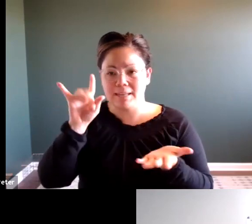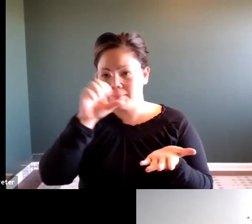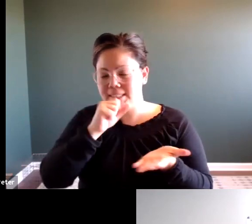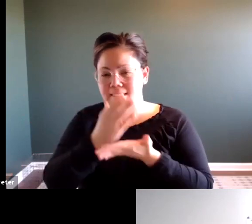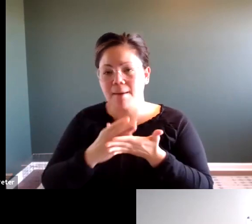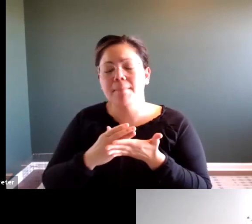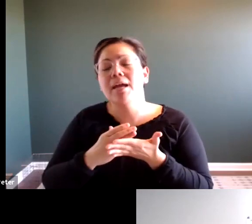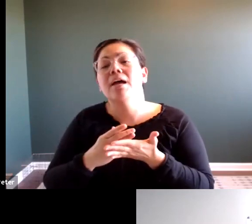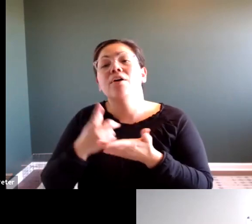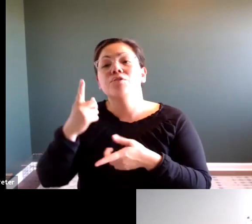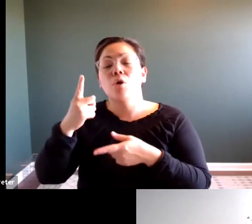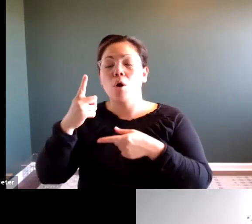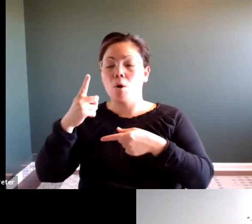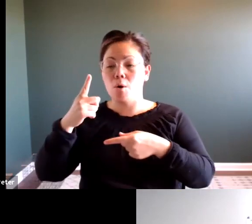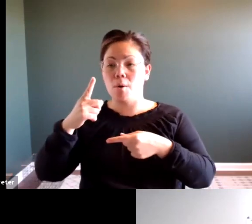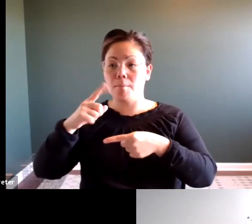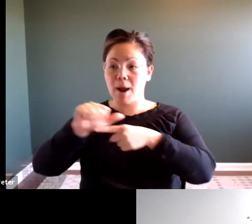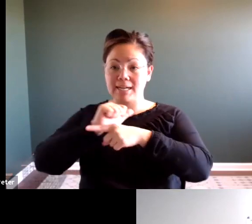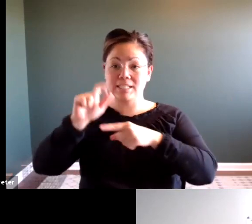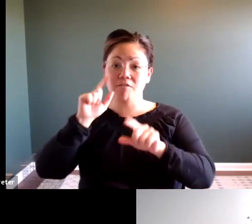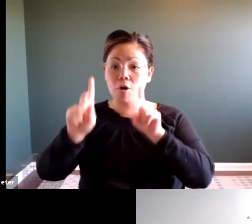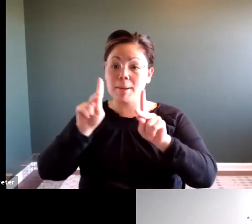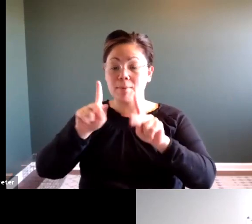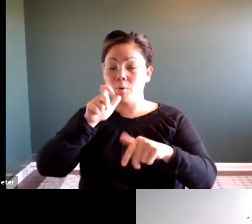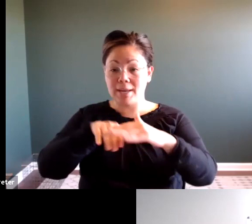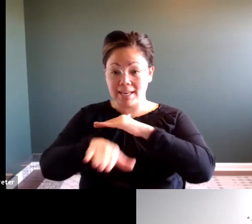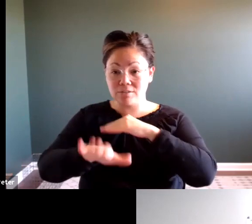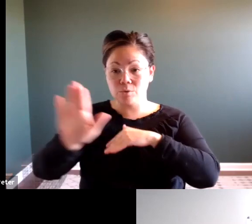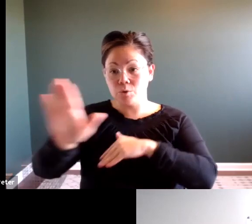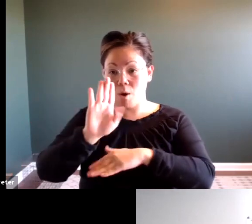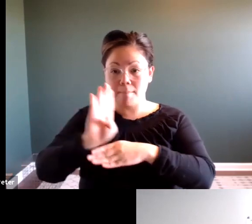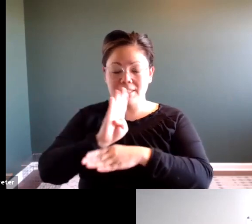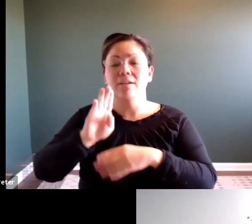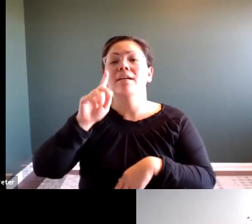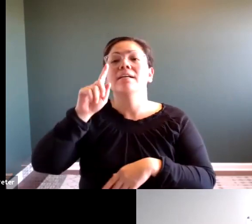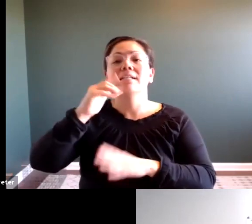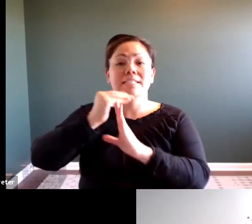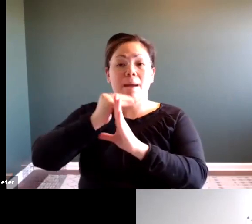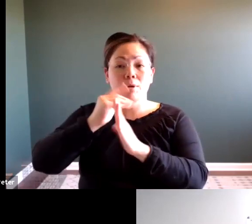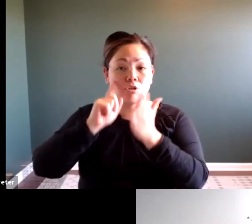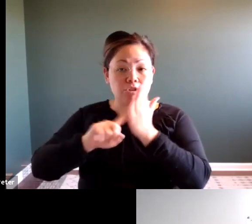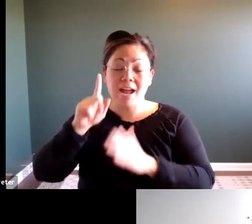Does practices for patrons entering the your establishment temperature checks. I think the nice thing about temperature checks,